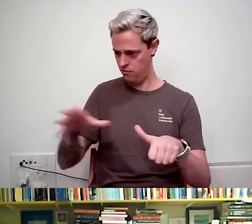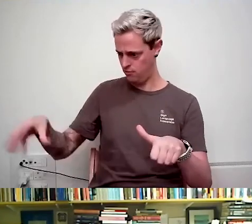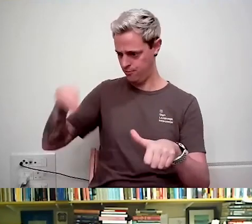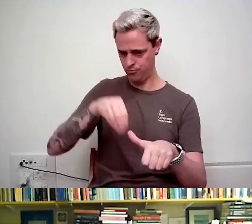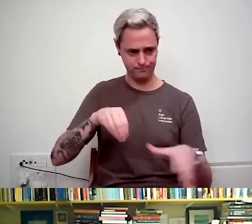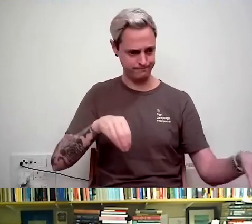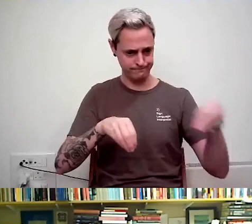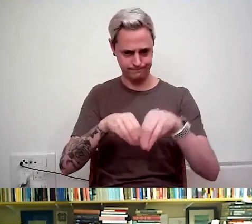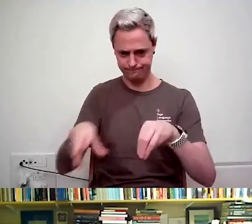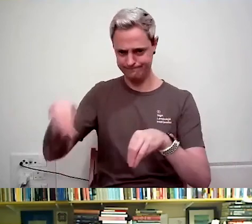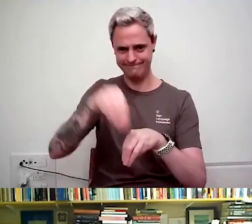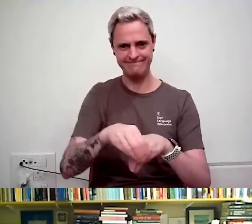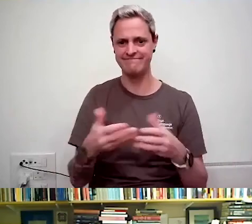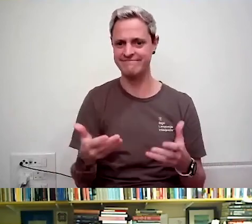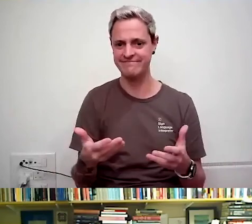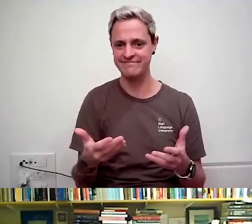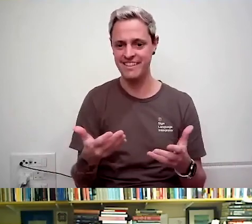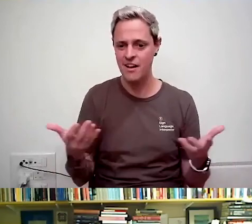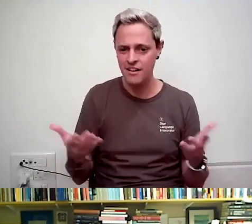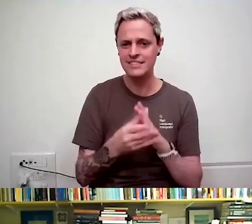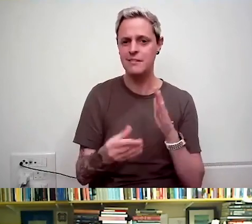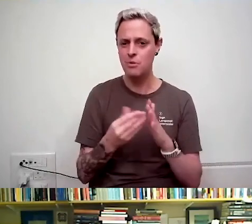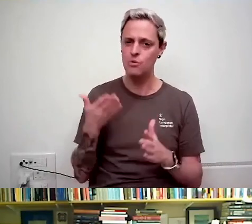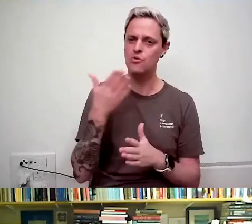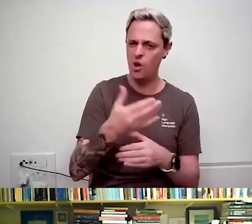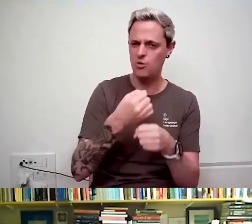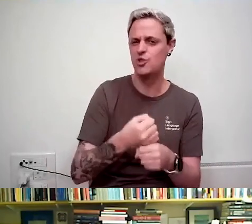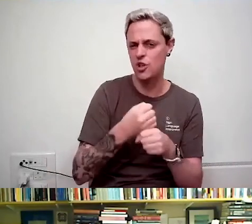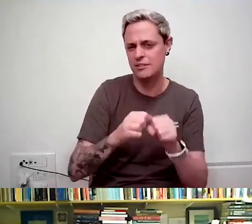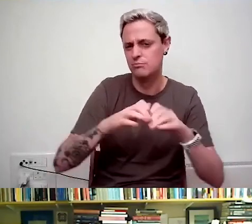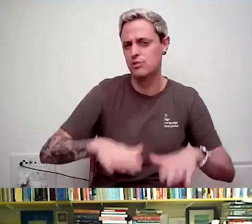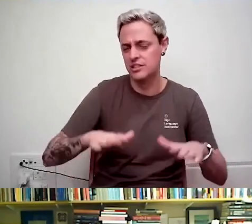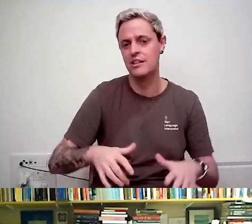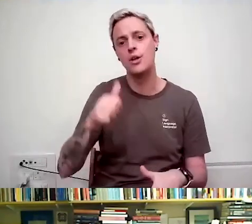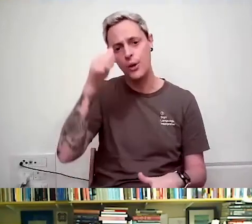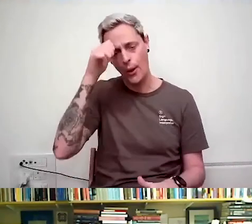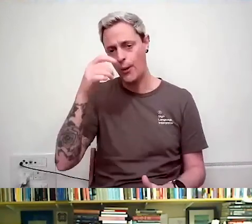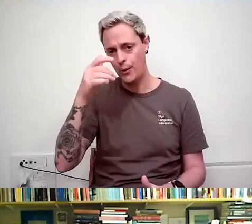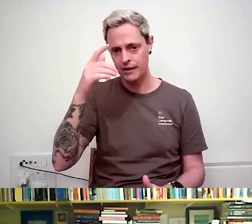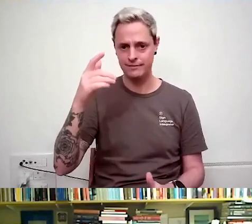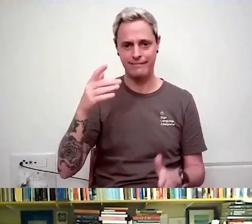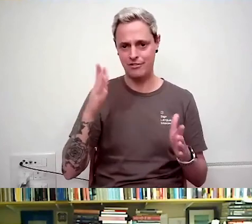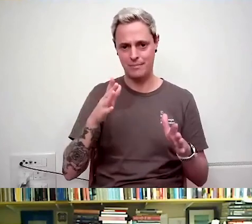the kind of, you, if you go to church in Britain, you know the rota culture right? Like somebody's got to do it and it's got to be done right, and if you can't do it,